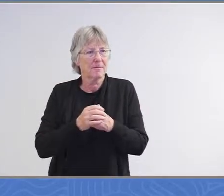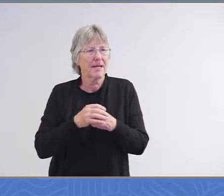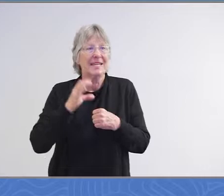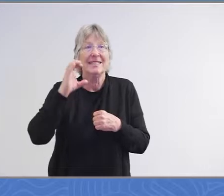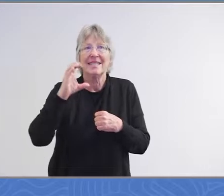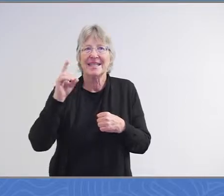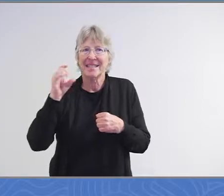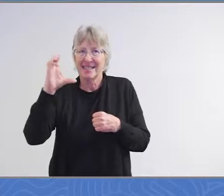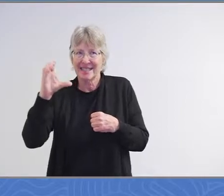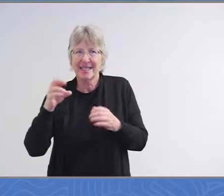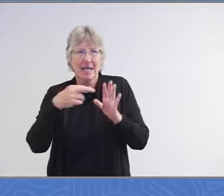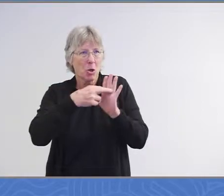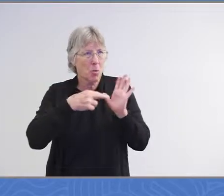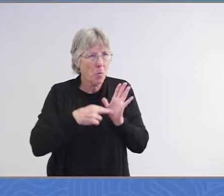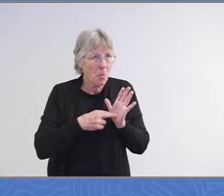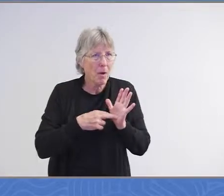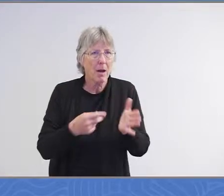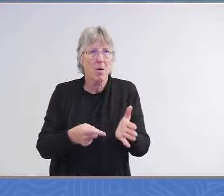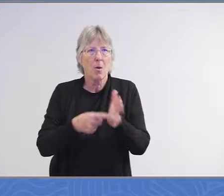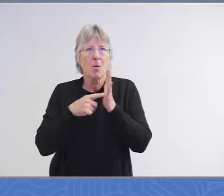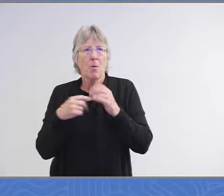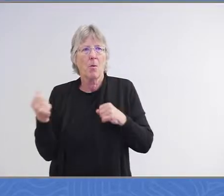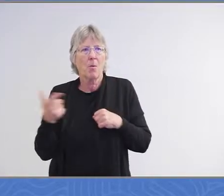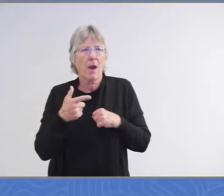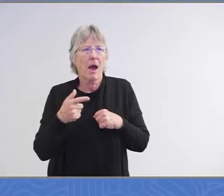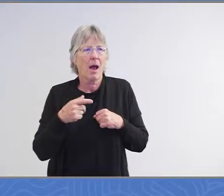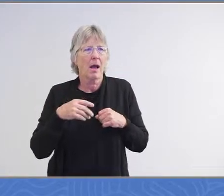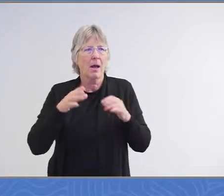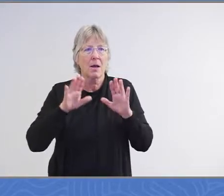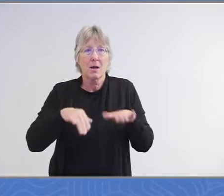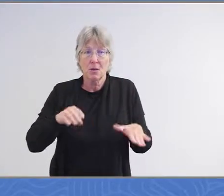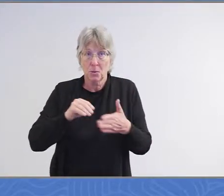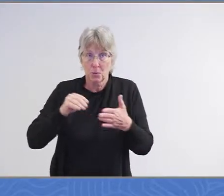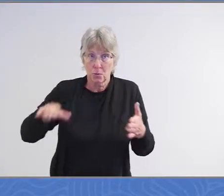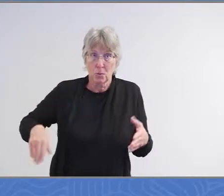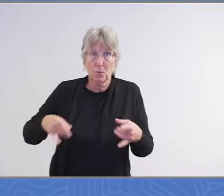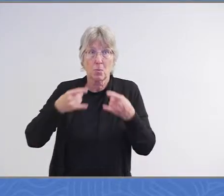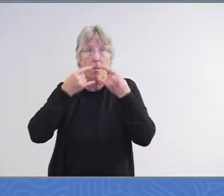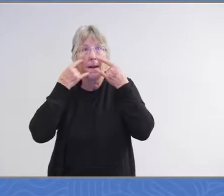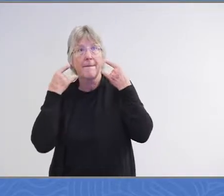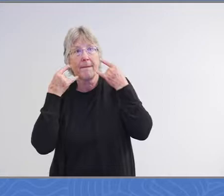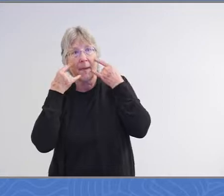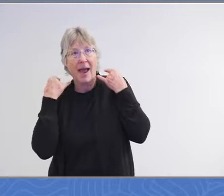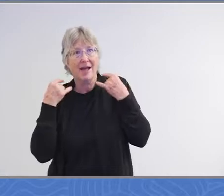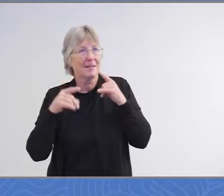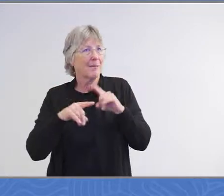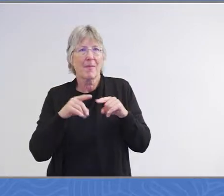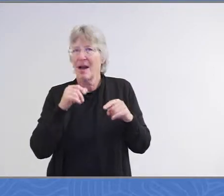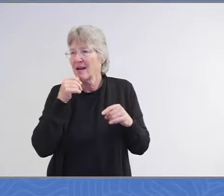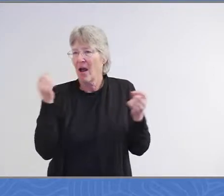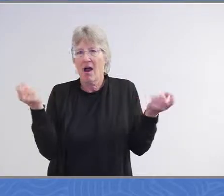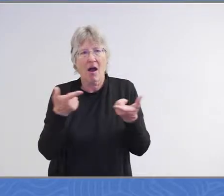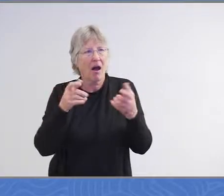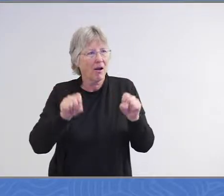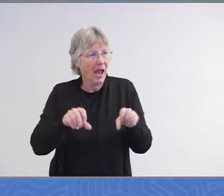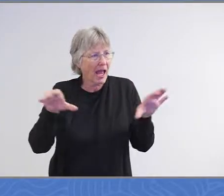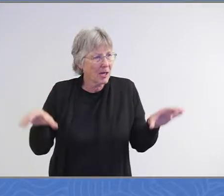require that all adults and students wear a mask, not all students will be able to do this and as such may not be able to participate